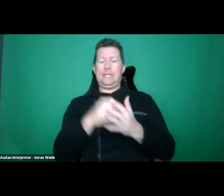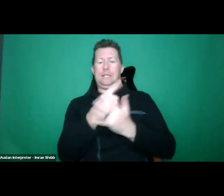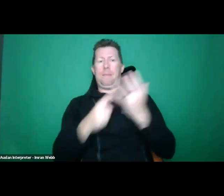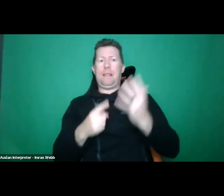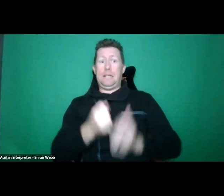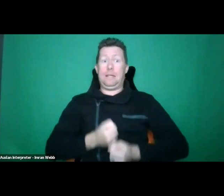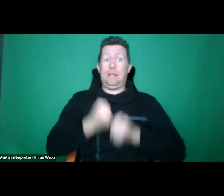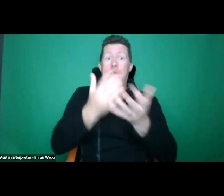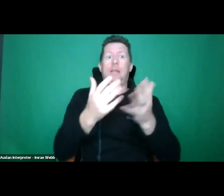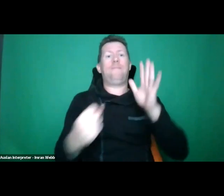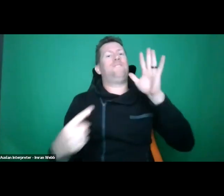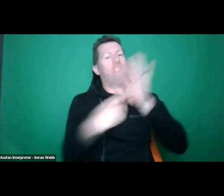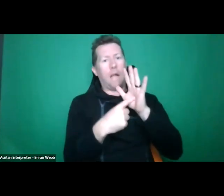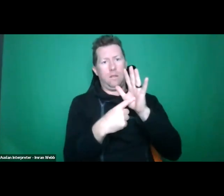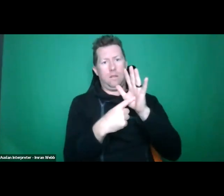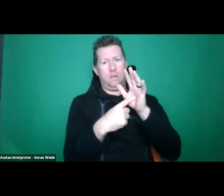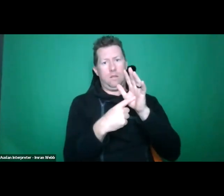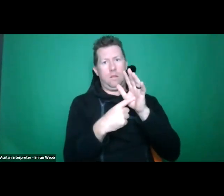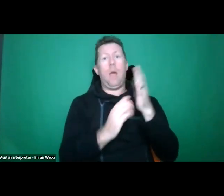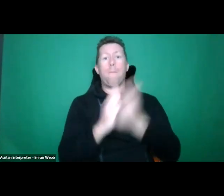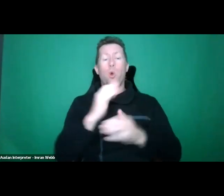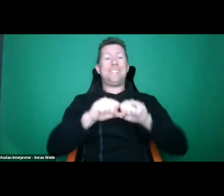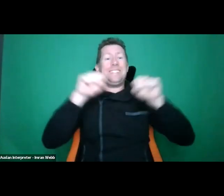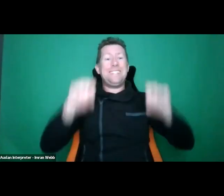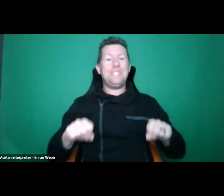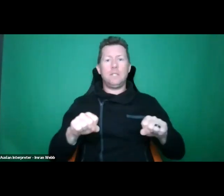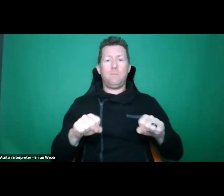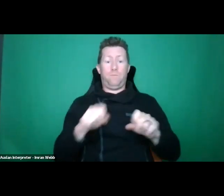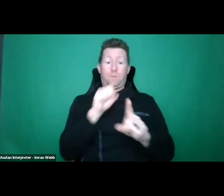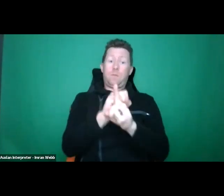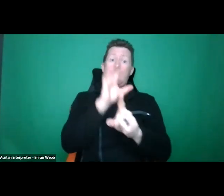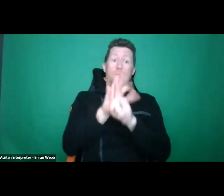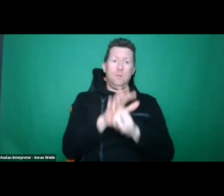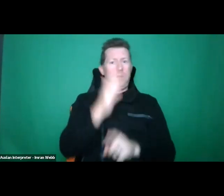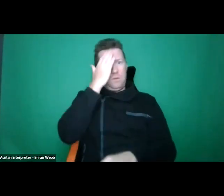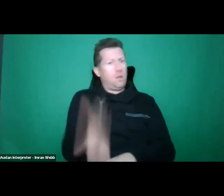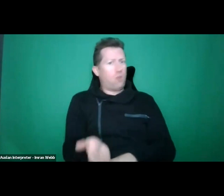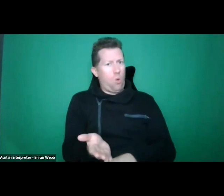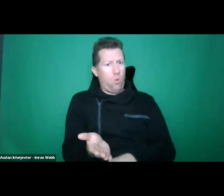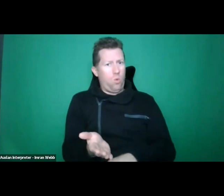in the implementation, because the system will not on itself will not know that.